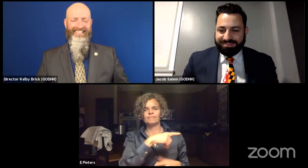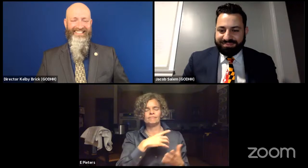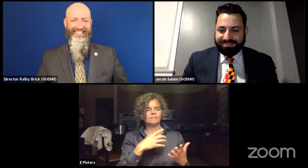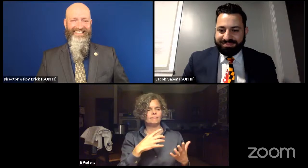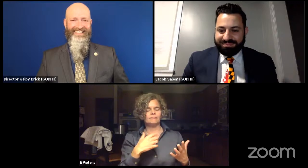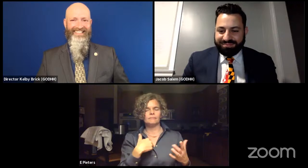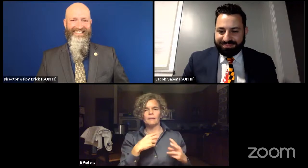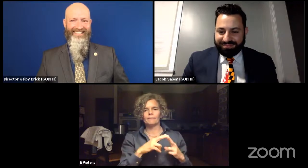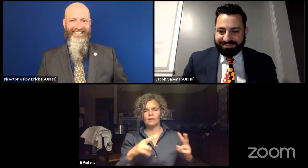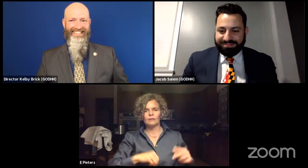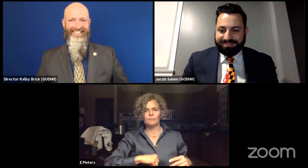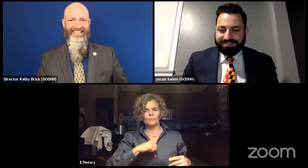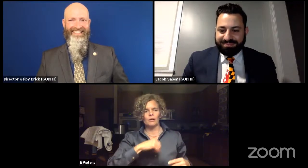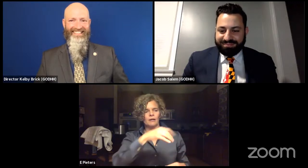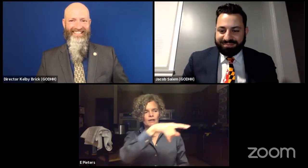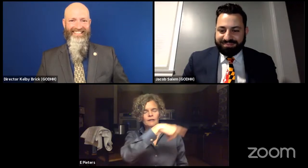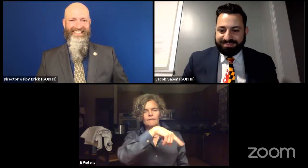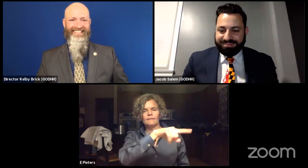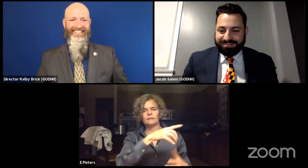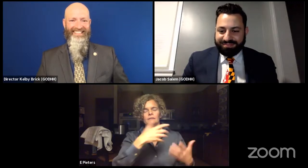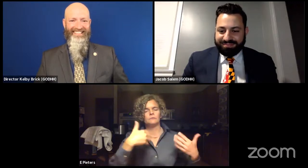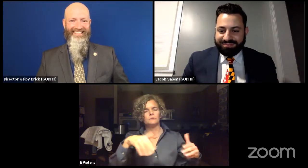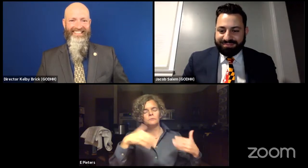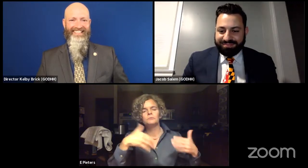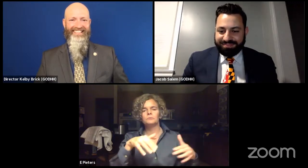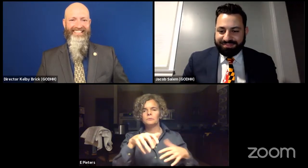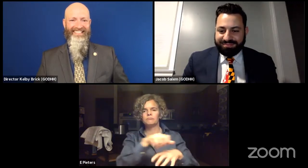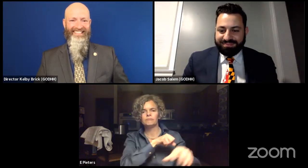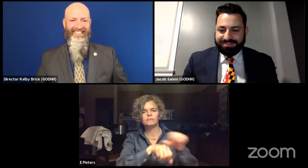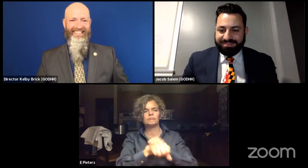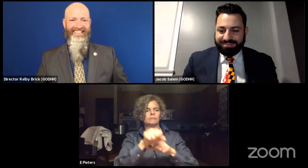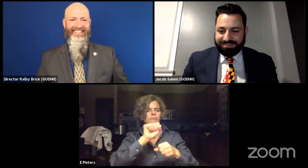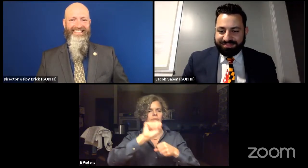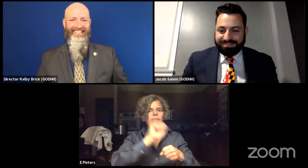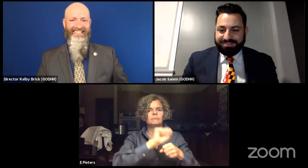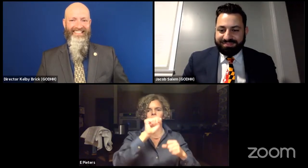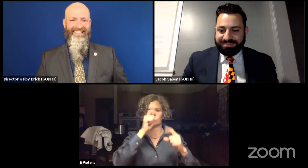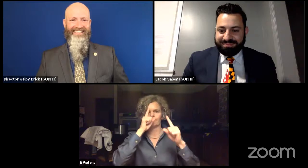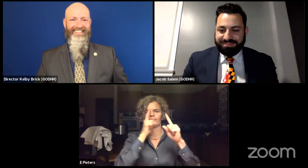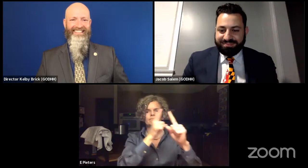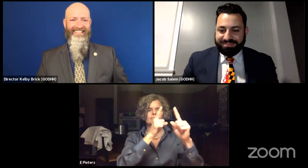And they really are my inspiration. And I'm so proud of all of them, and the tireless